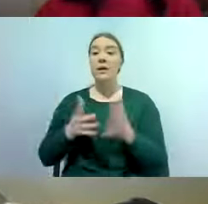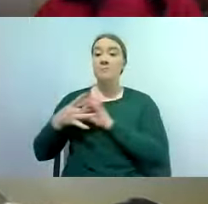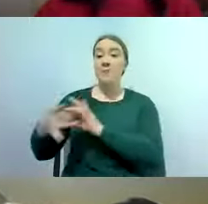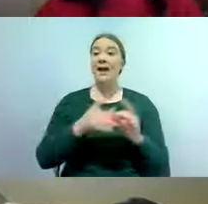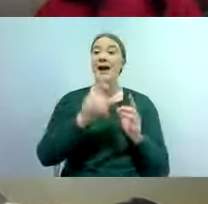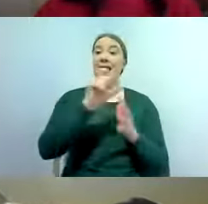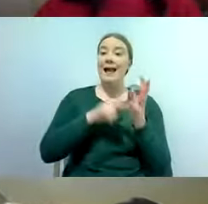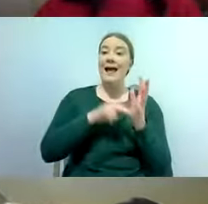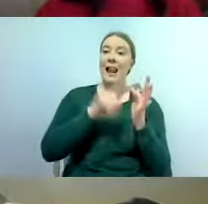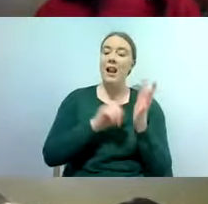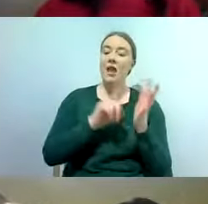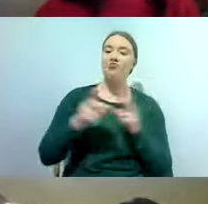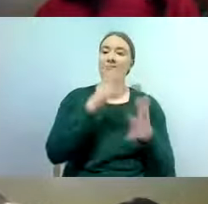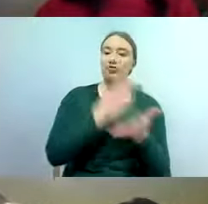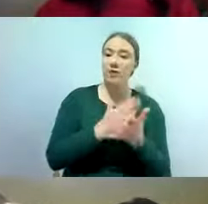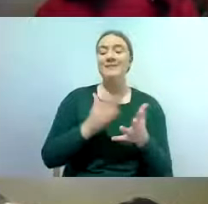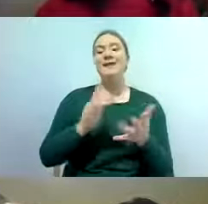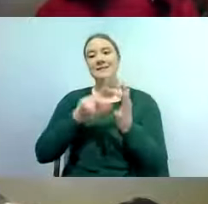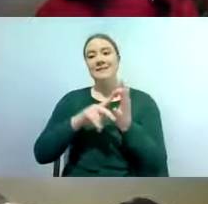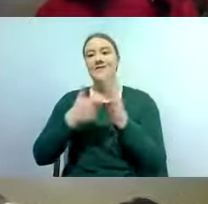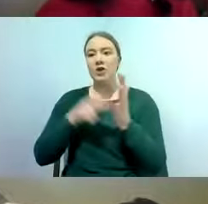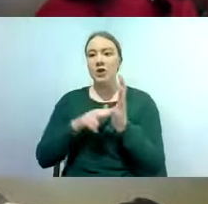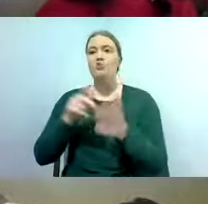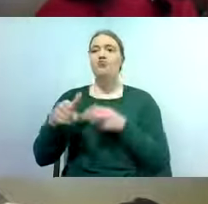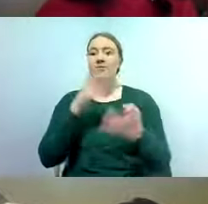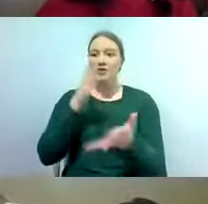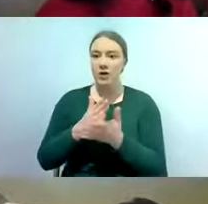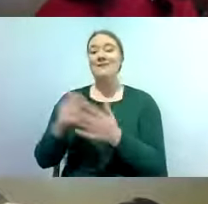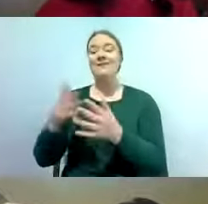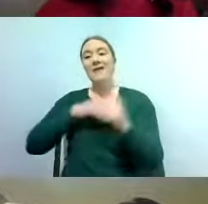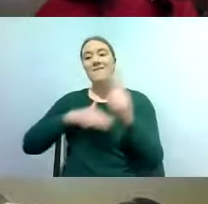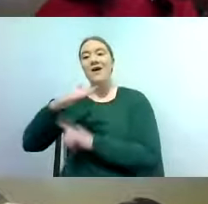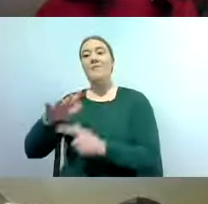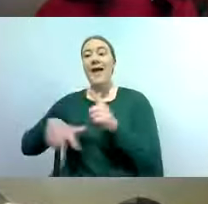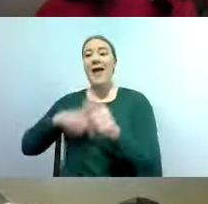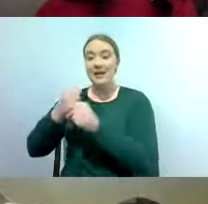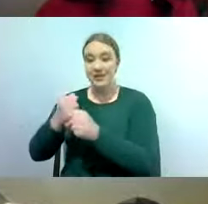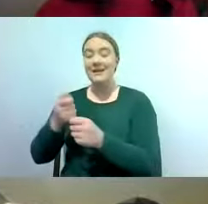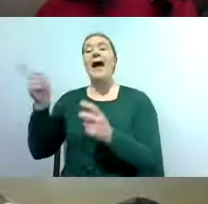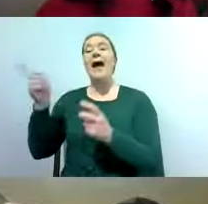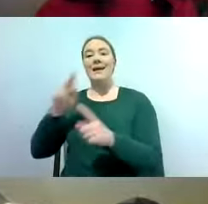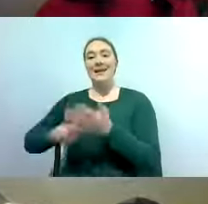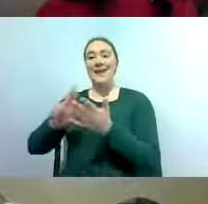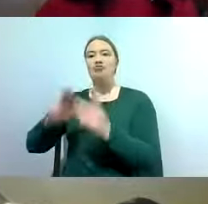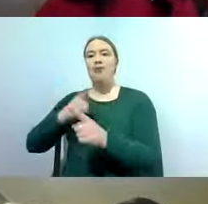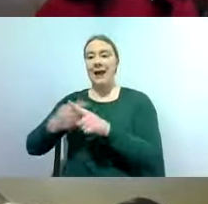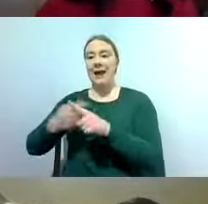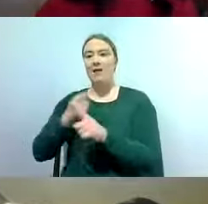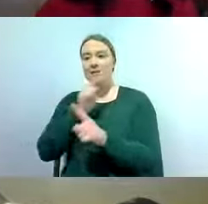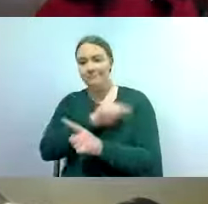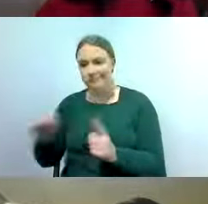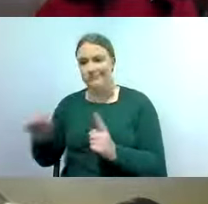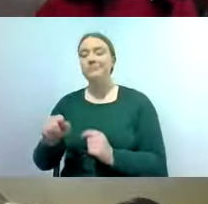trust severn rivers trust the environment agency and natural england and this is all made possible